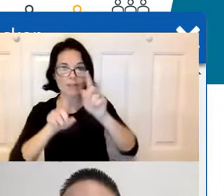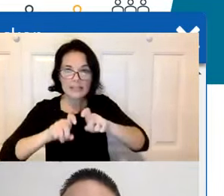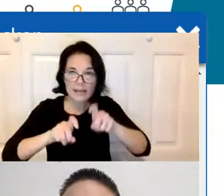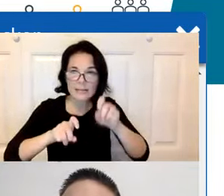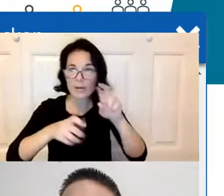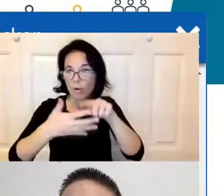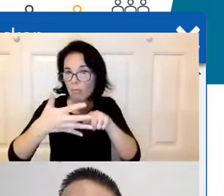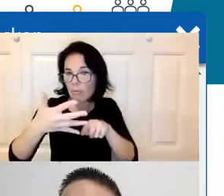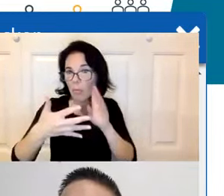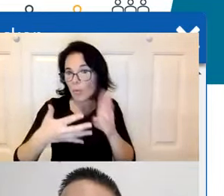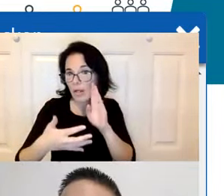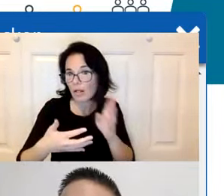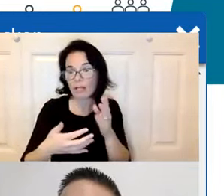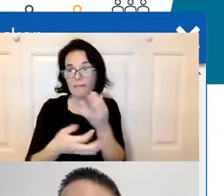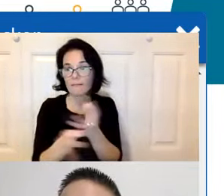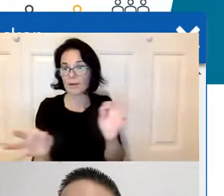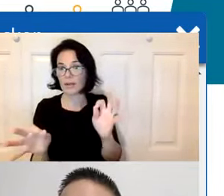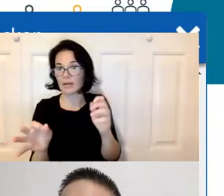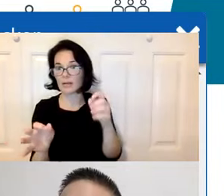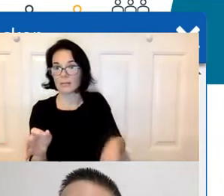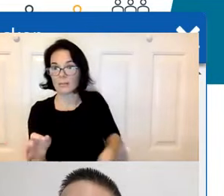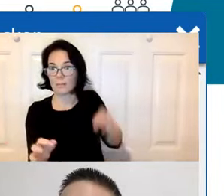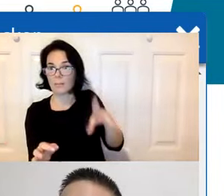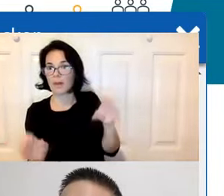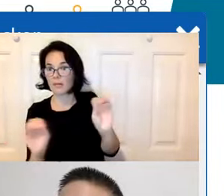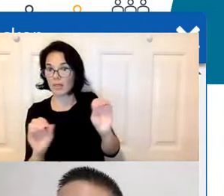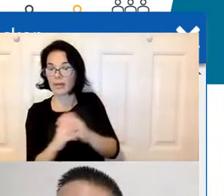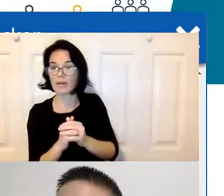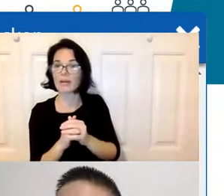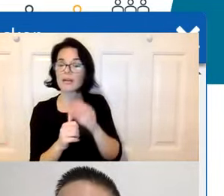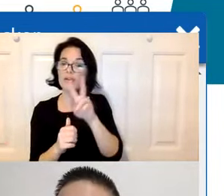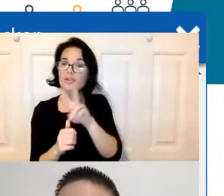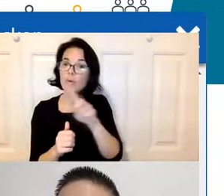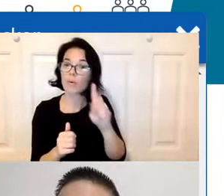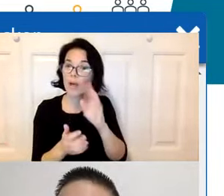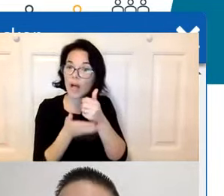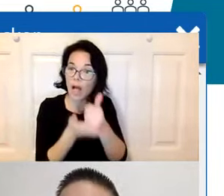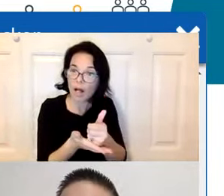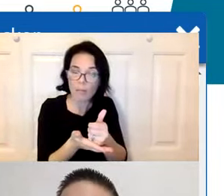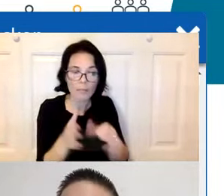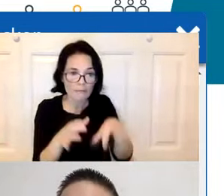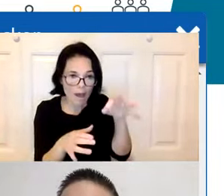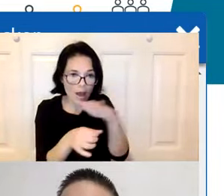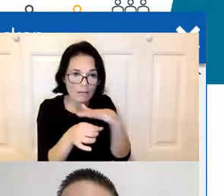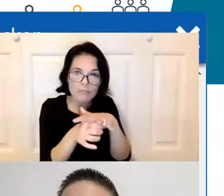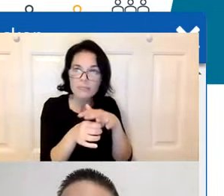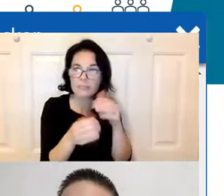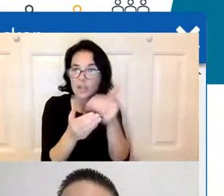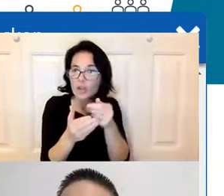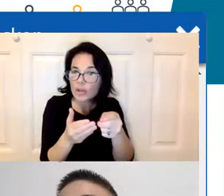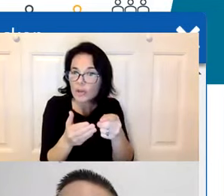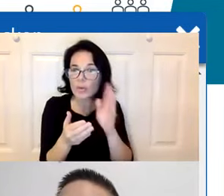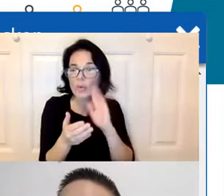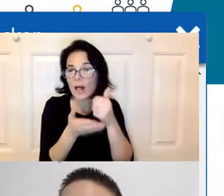symbolic slices of cheese are in the middle. They show personal responsibilities, etc.